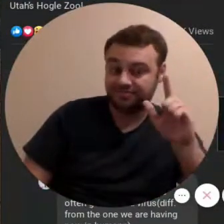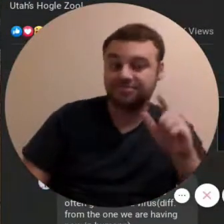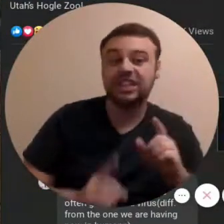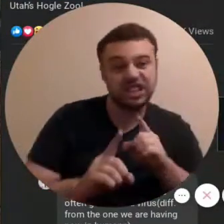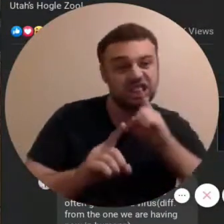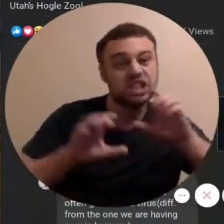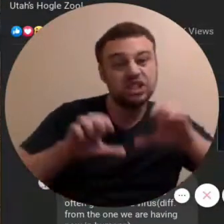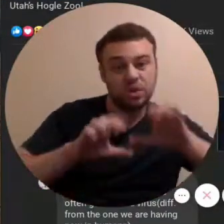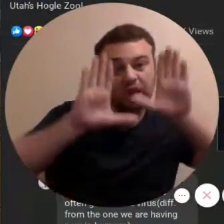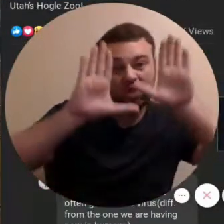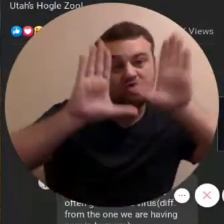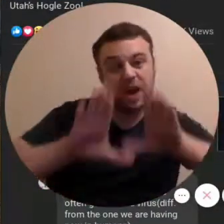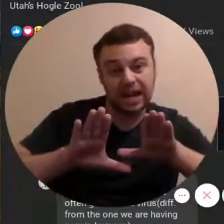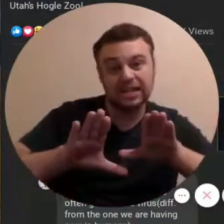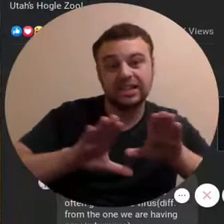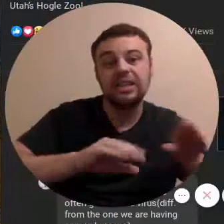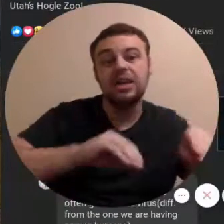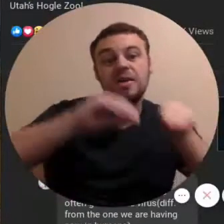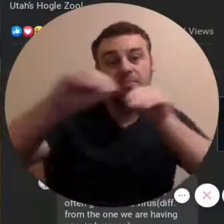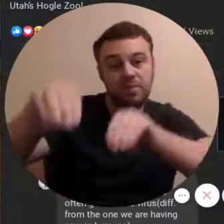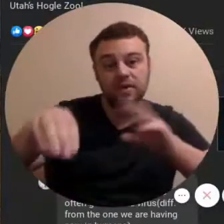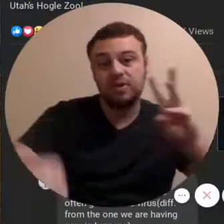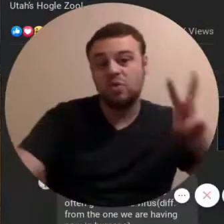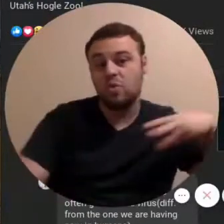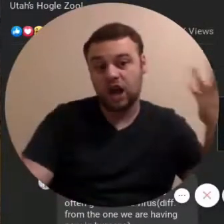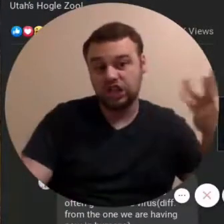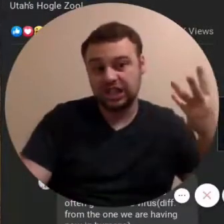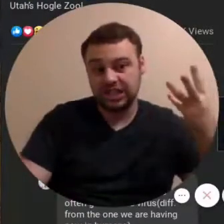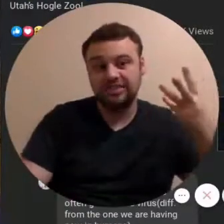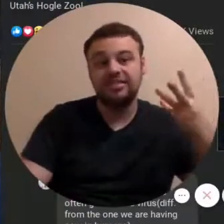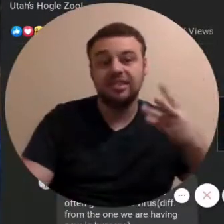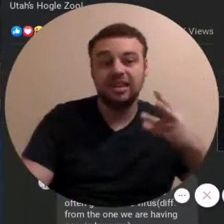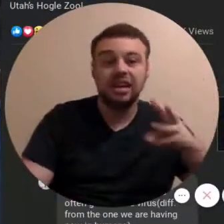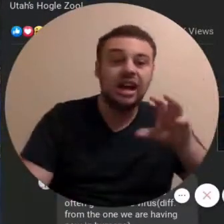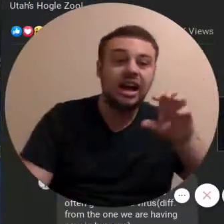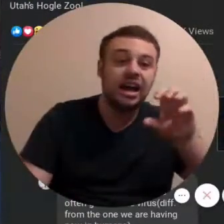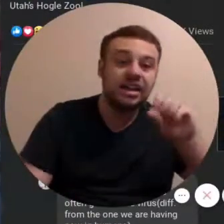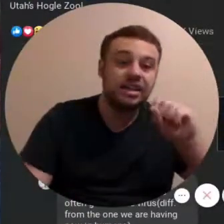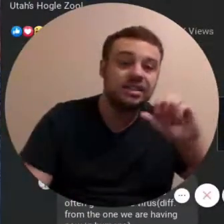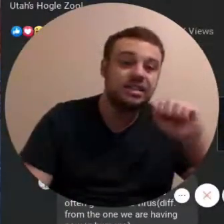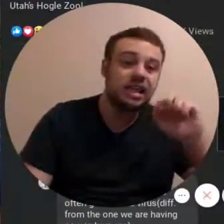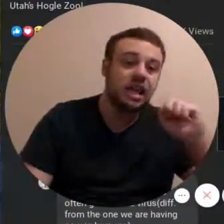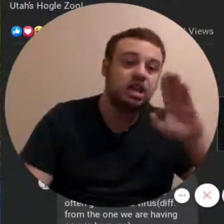Washington. Gwen thanks for that. Thanks for that wonderful update. Hey